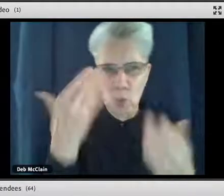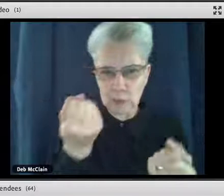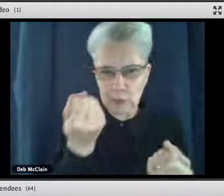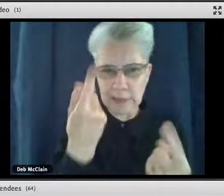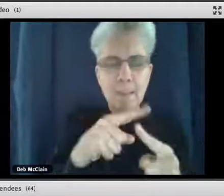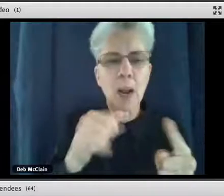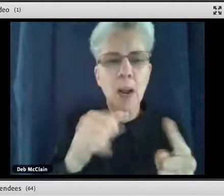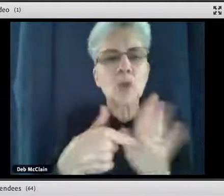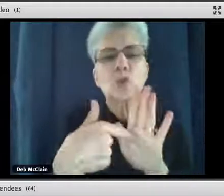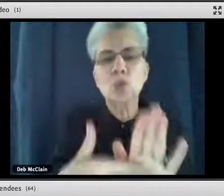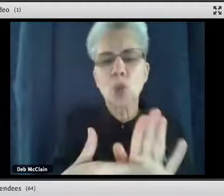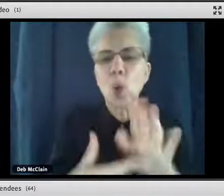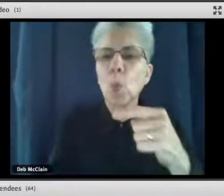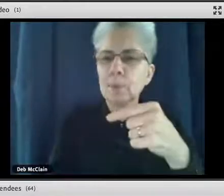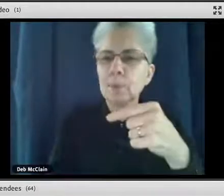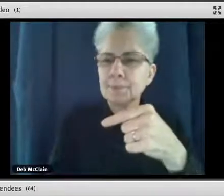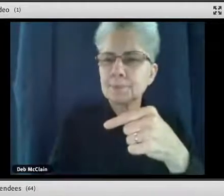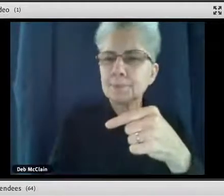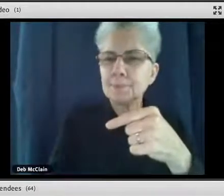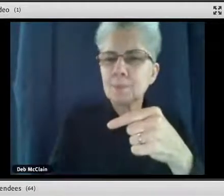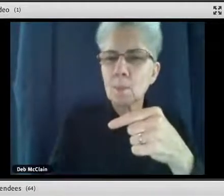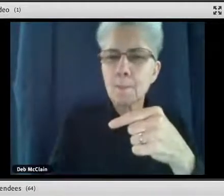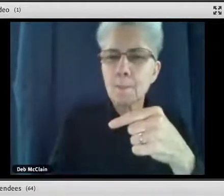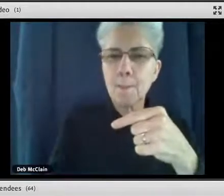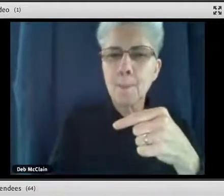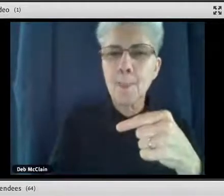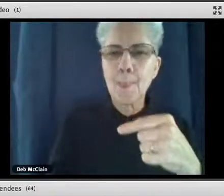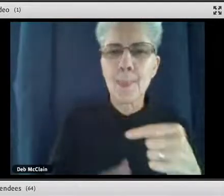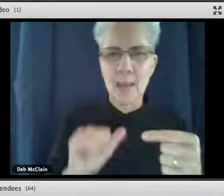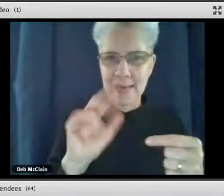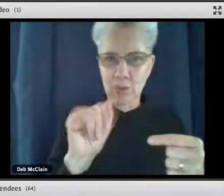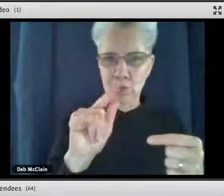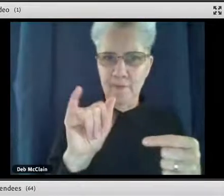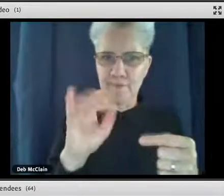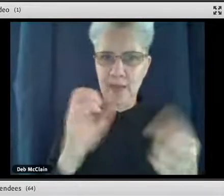But I just wanted to show you a different interface for this.